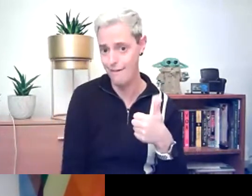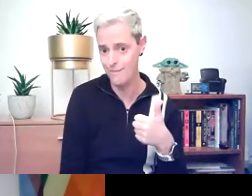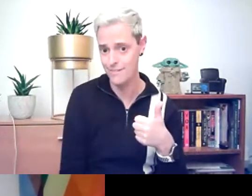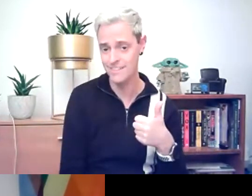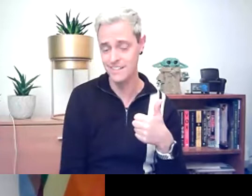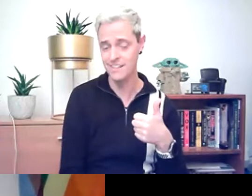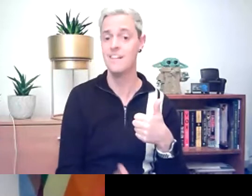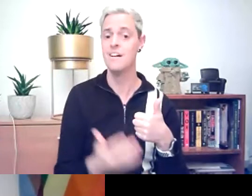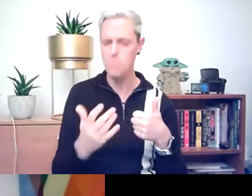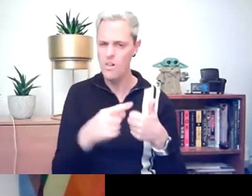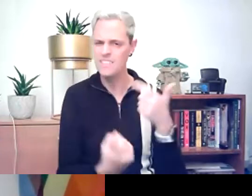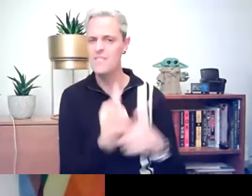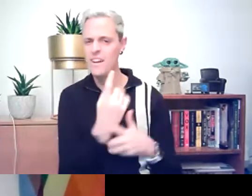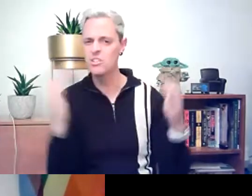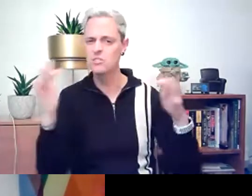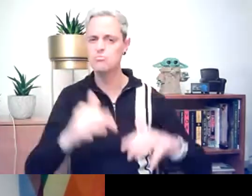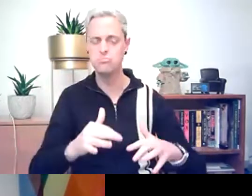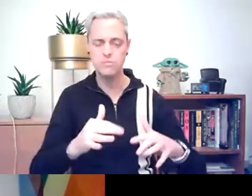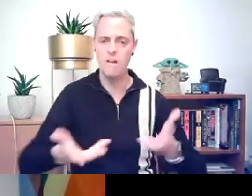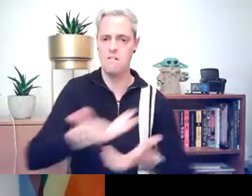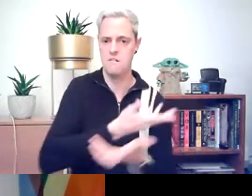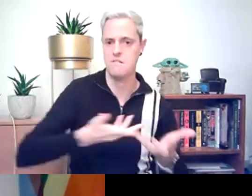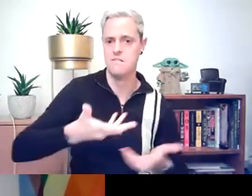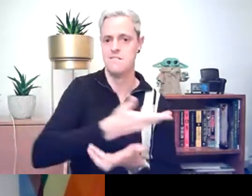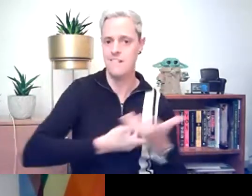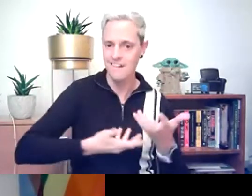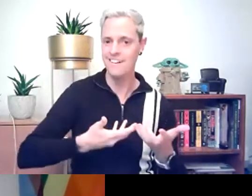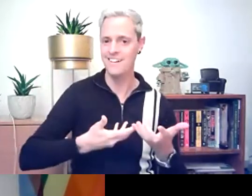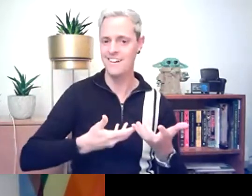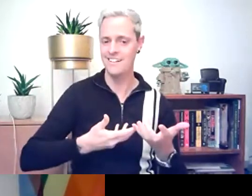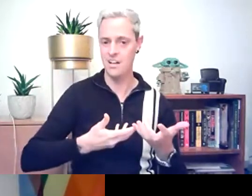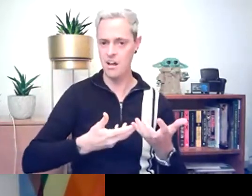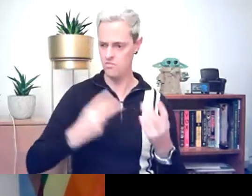18:18:31 And the data is completely irrefutably, you know, we, we published it in as a report